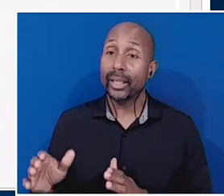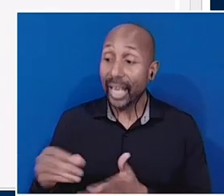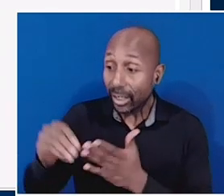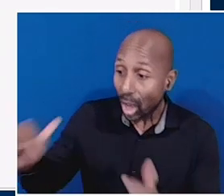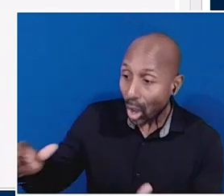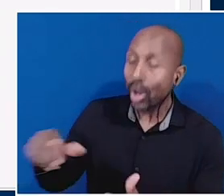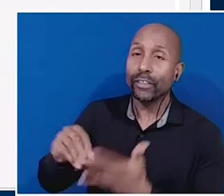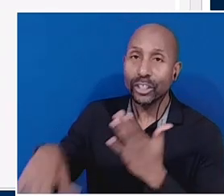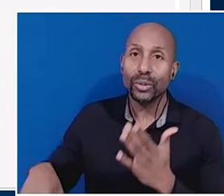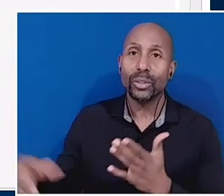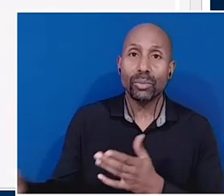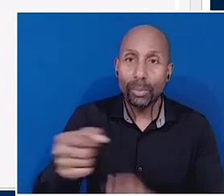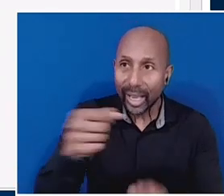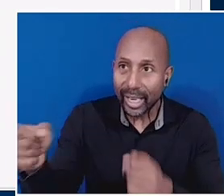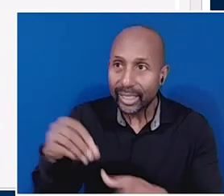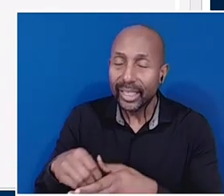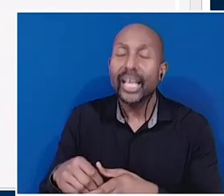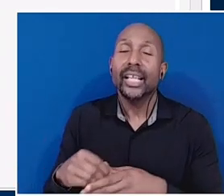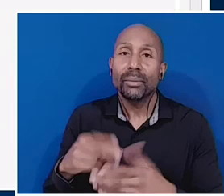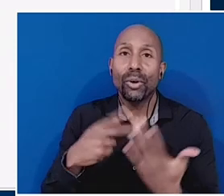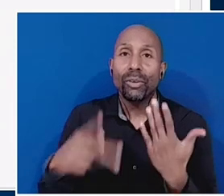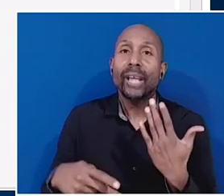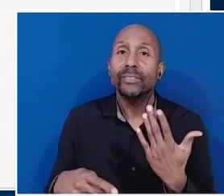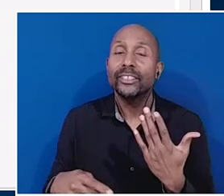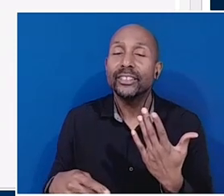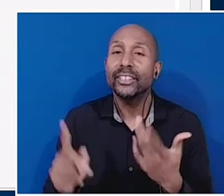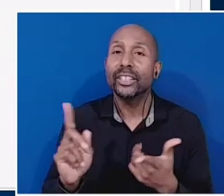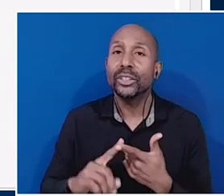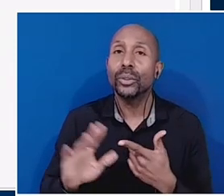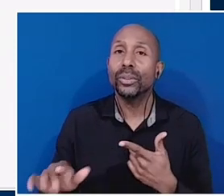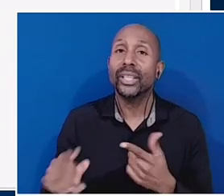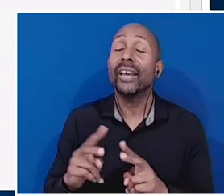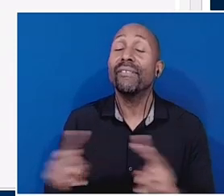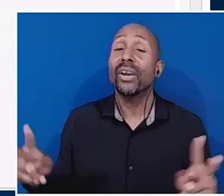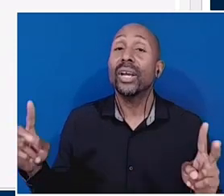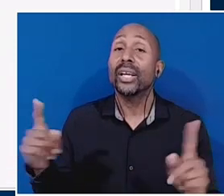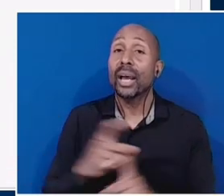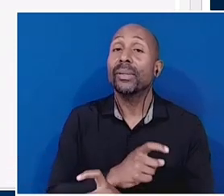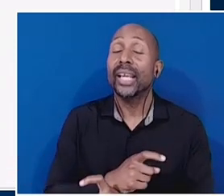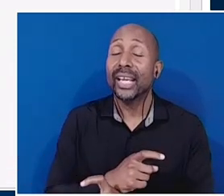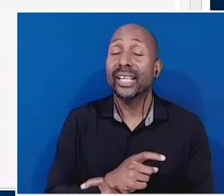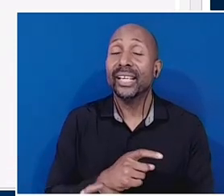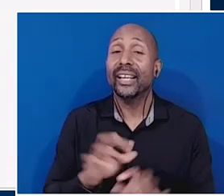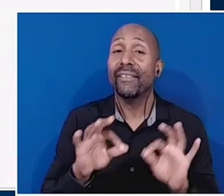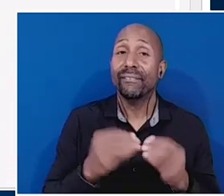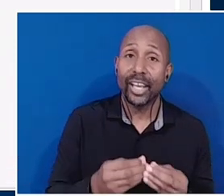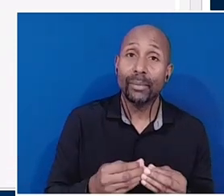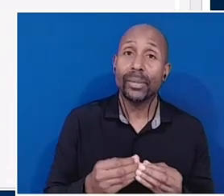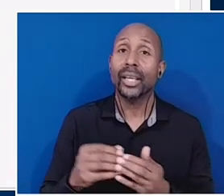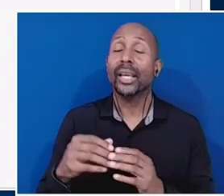complicated family and marriage and art counseling degree programs.